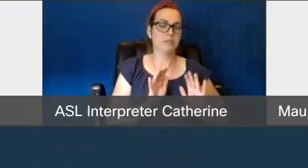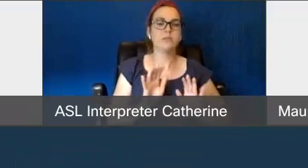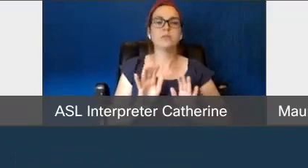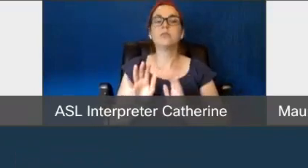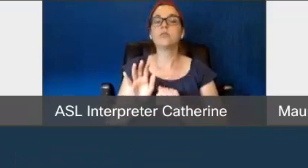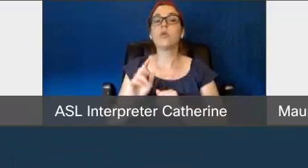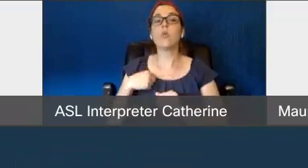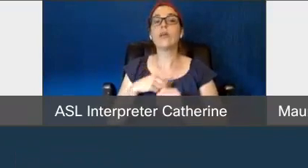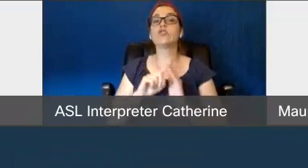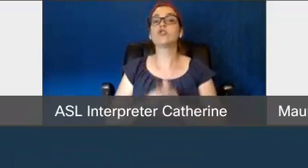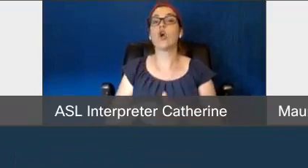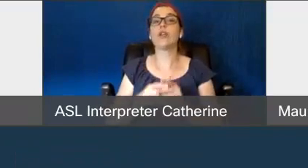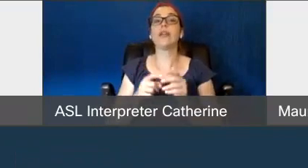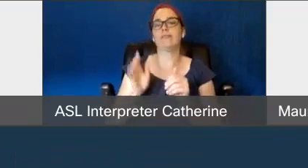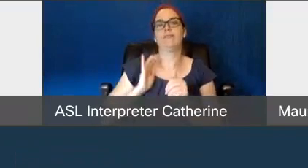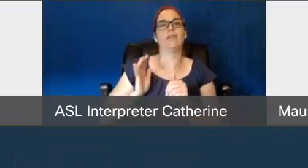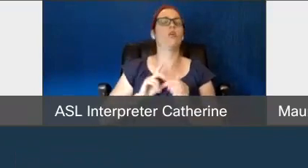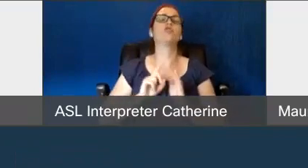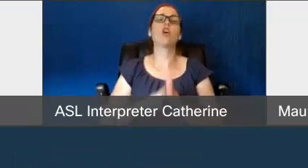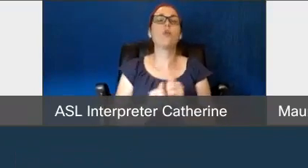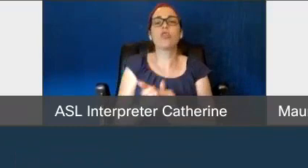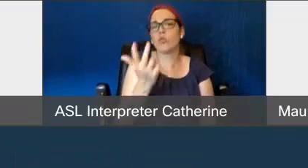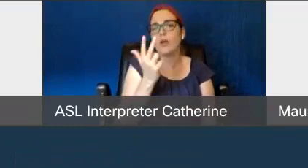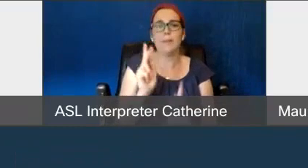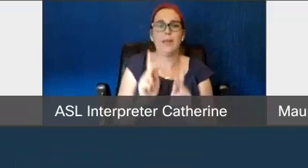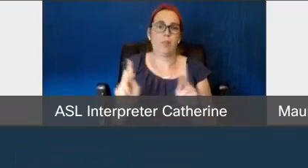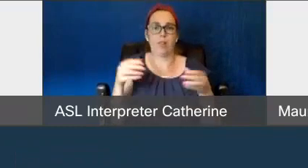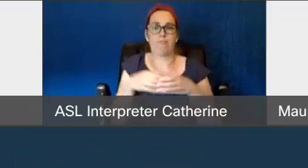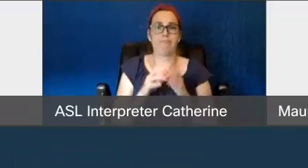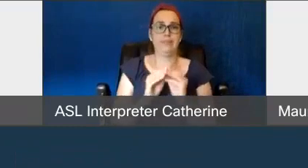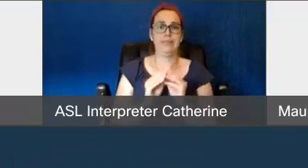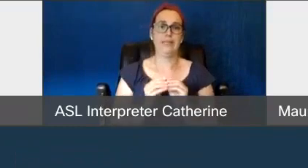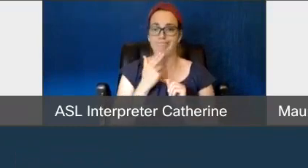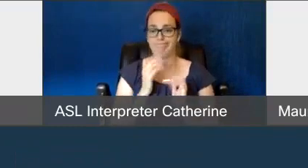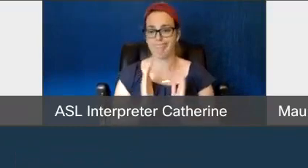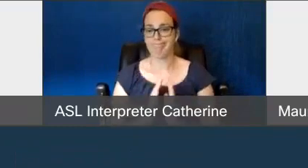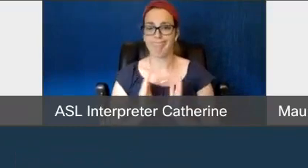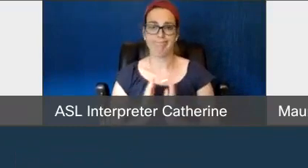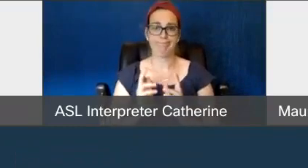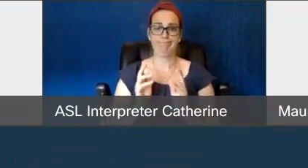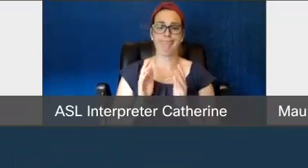three people in a room that had a passion and desire about helping people that were in crisis when they came in.